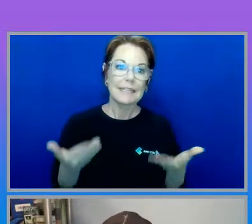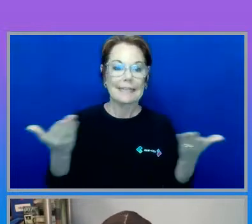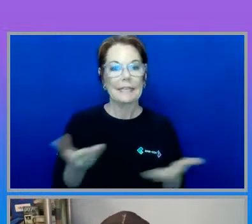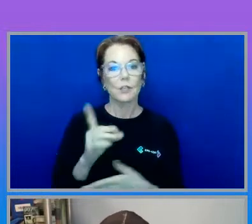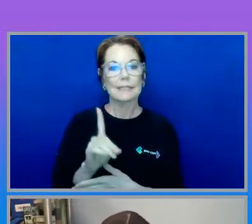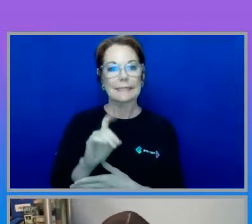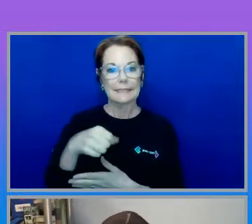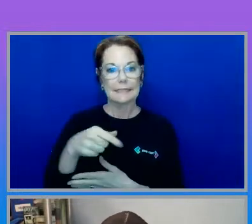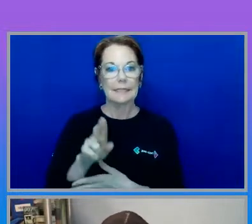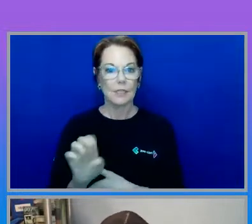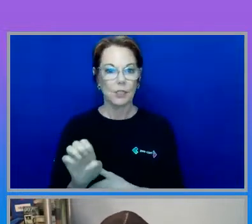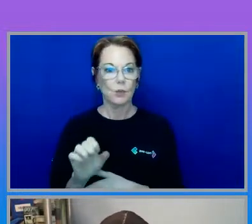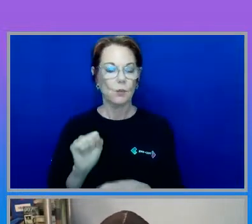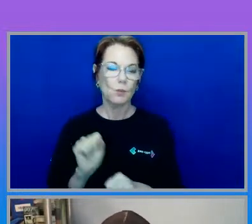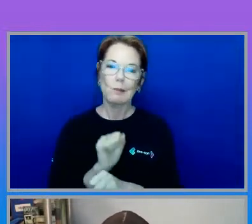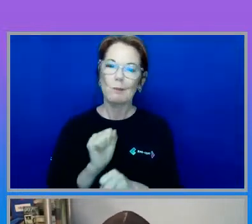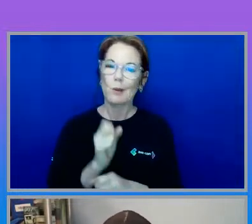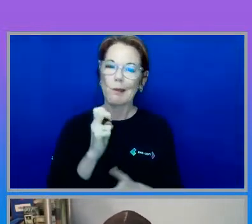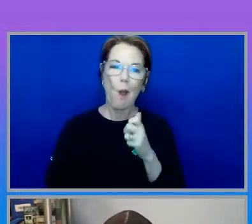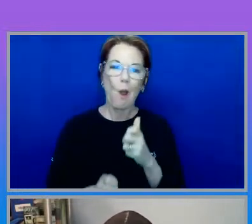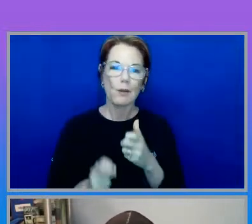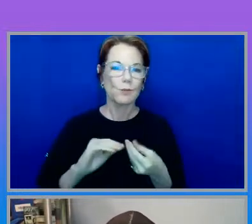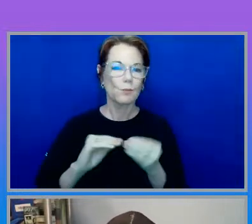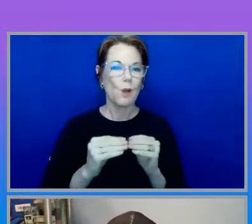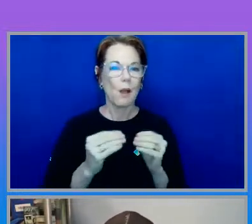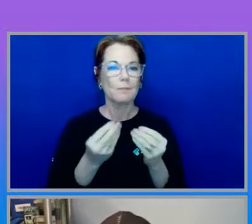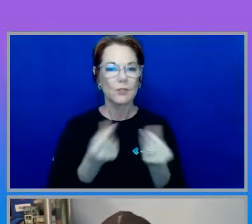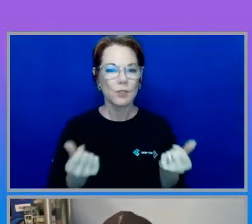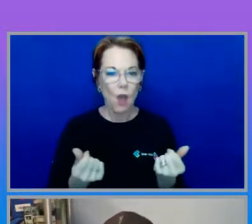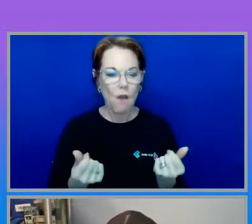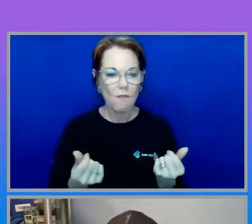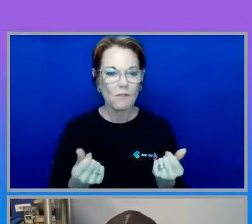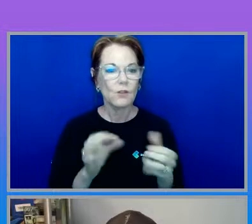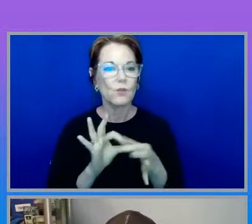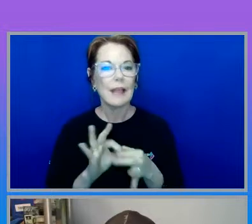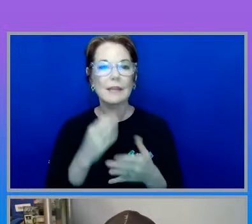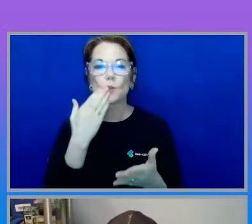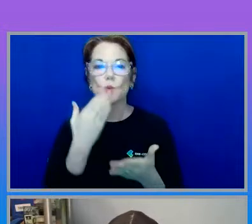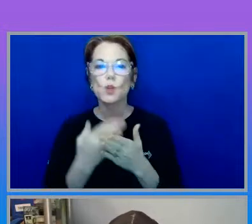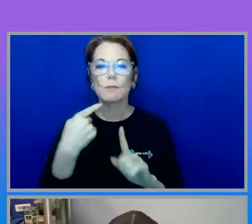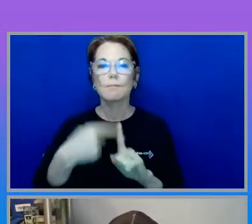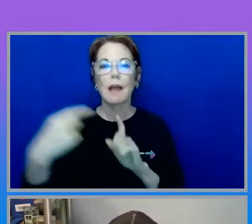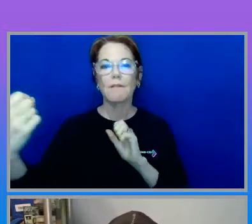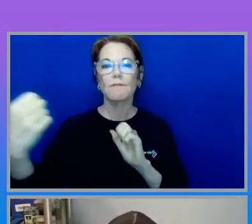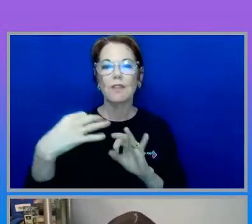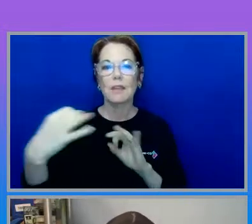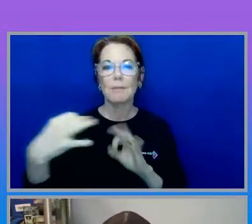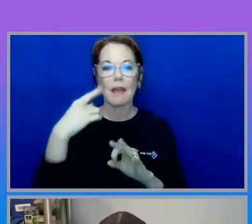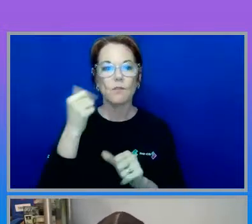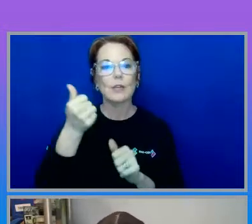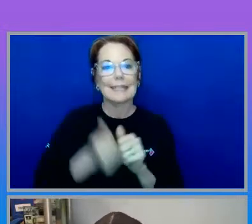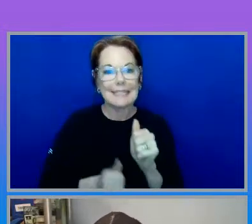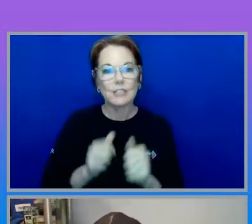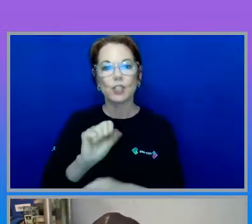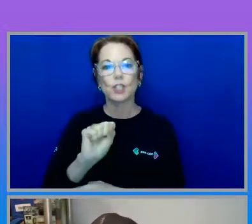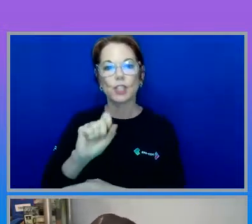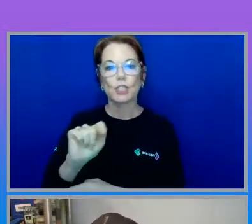work really hard to solve the problem. What does good feedback look like at each stage of the